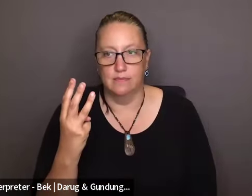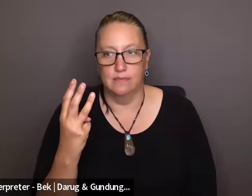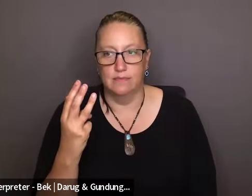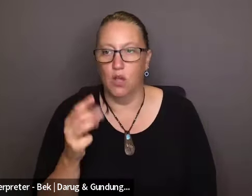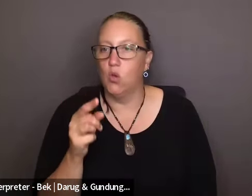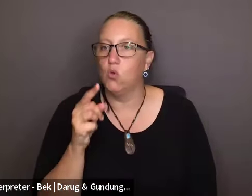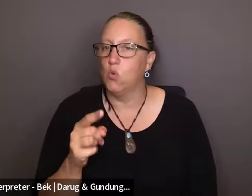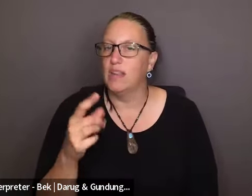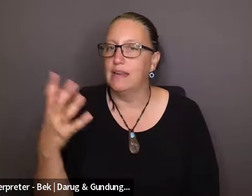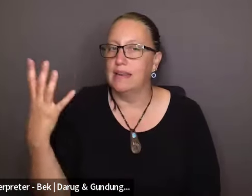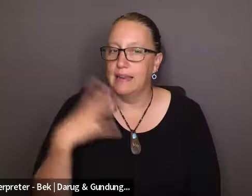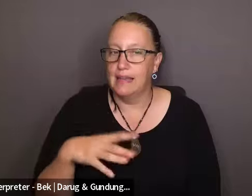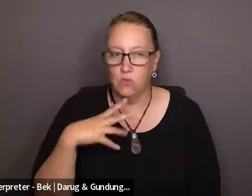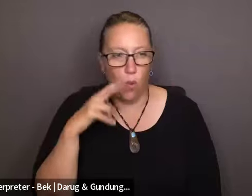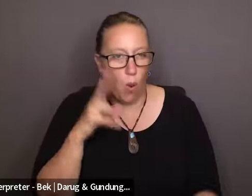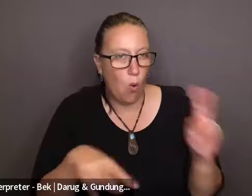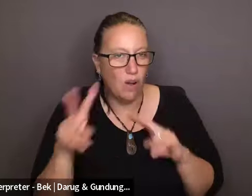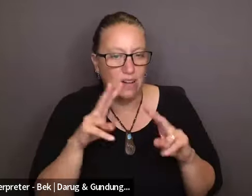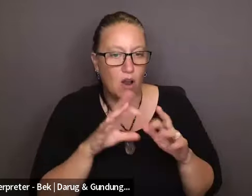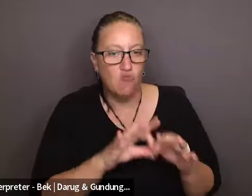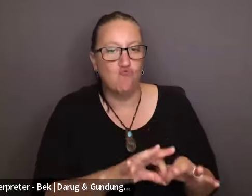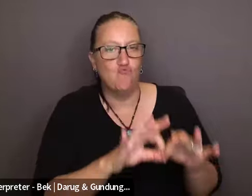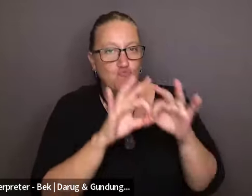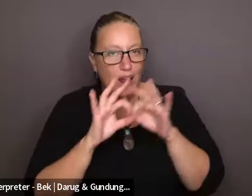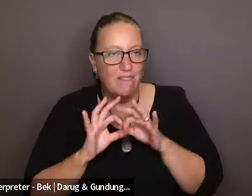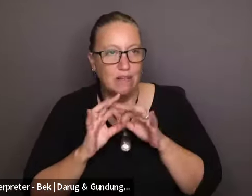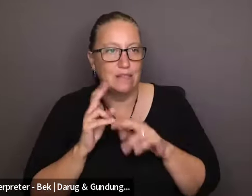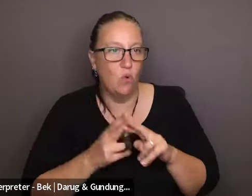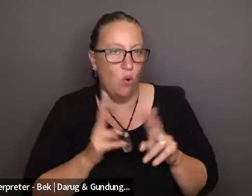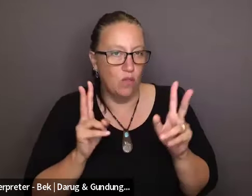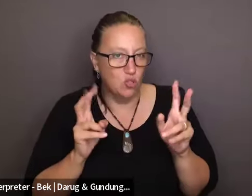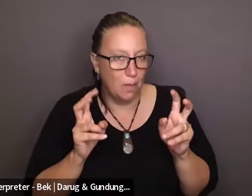Whilst we only spoke in this session predominantly about